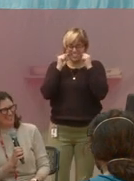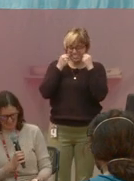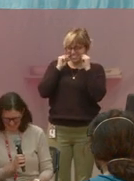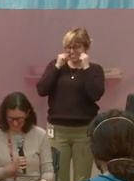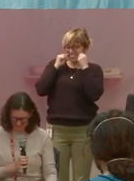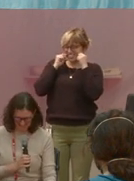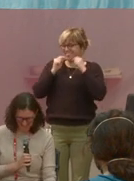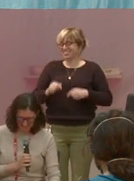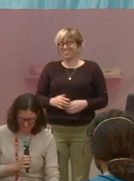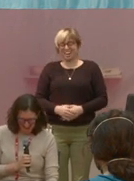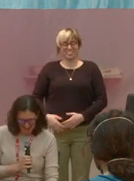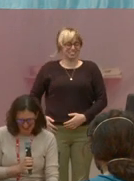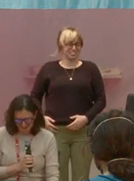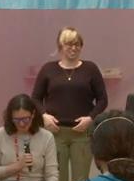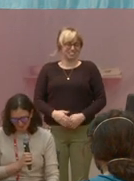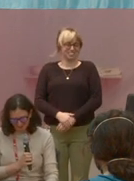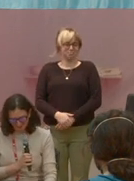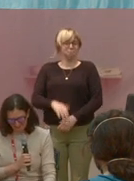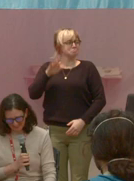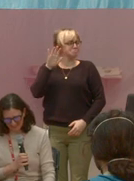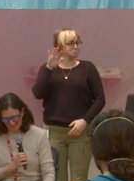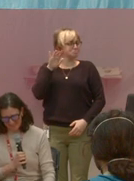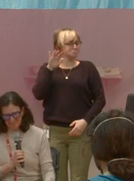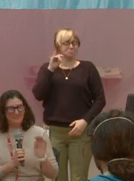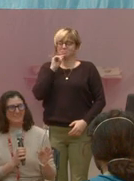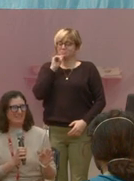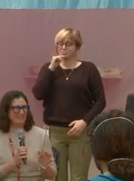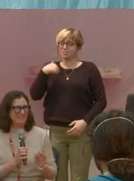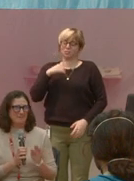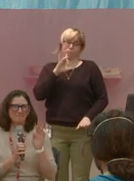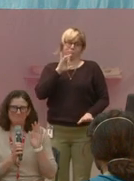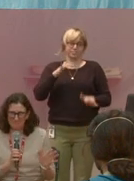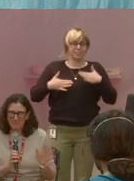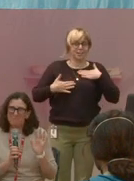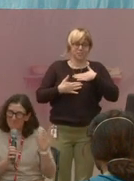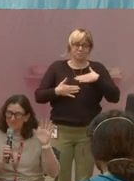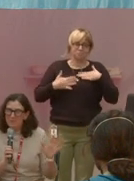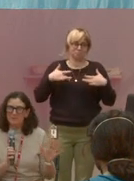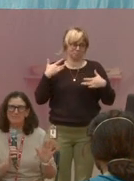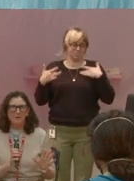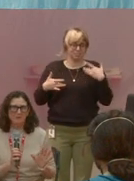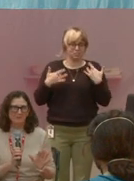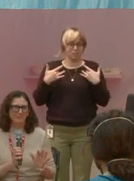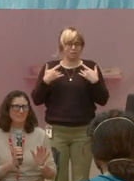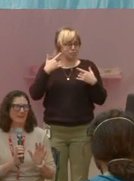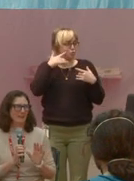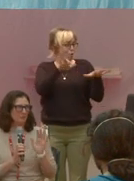Unknown: I'm really excited that the Museum is hosting and